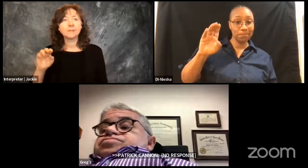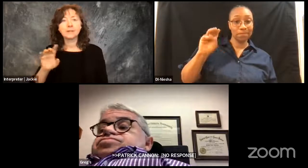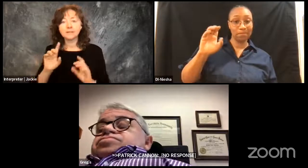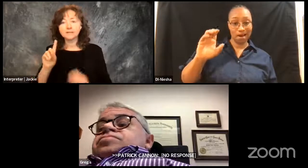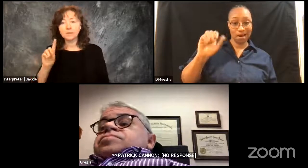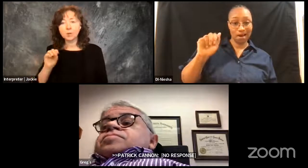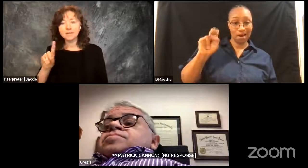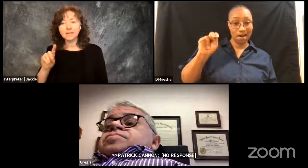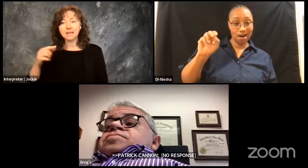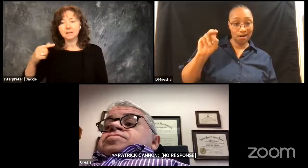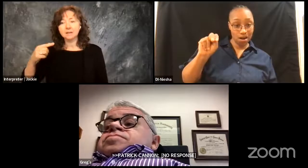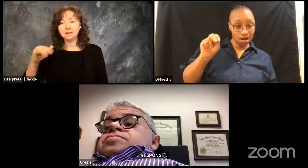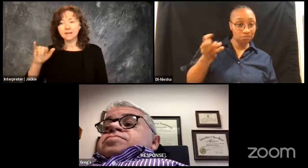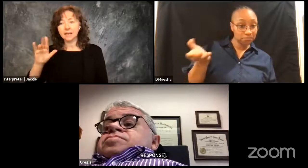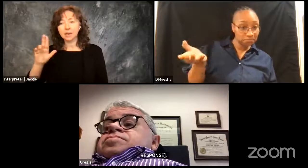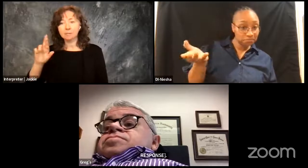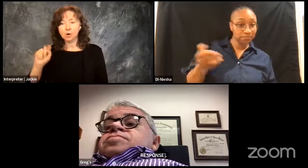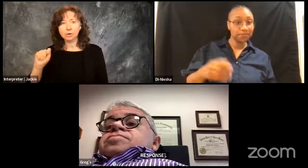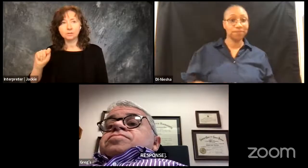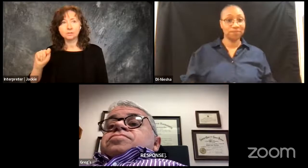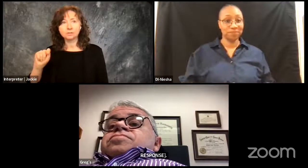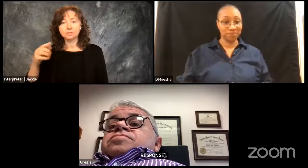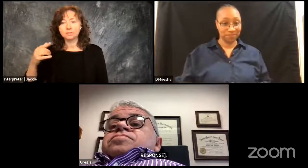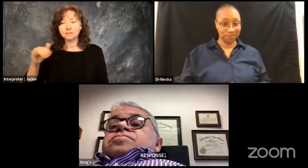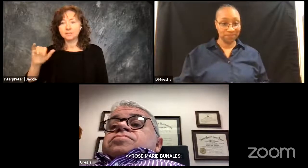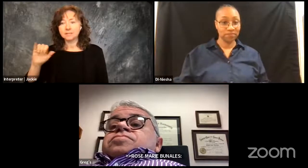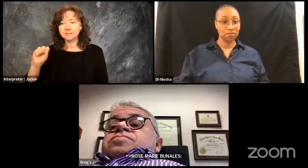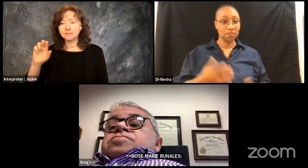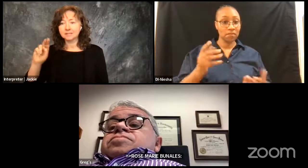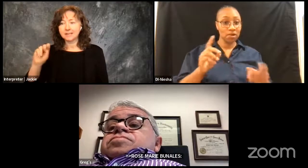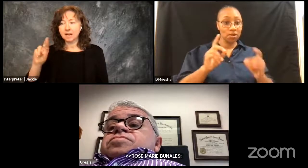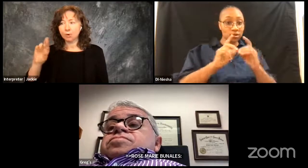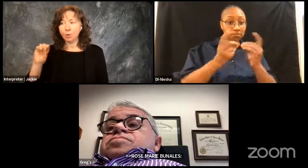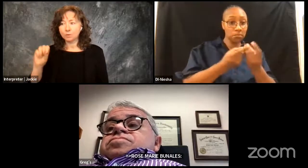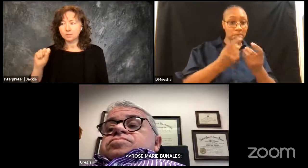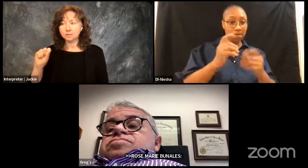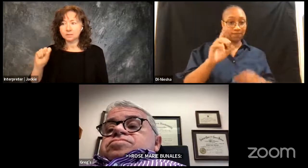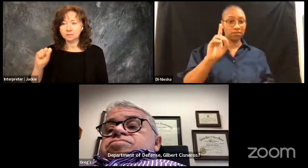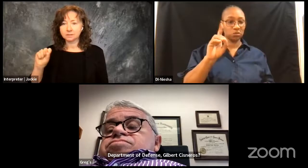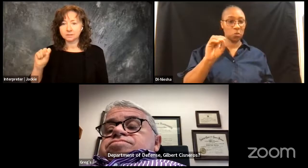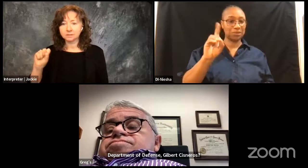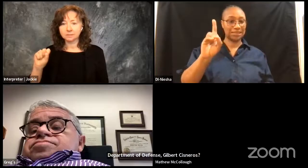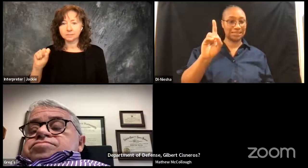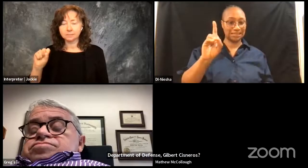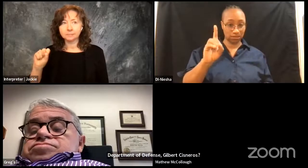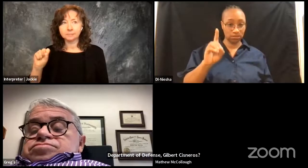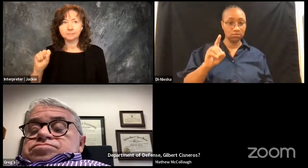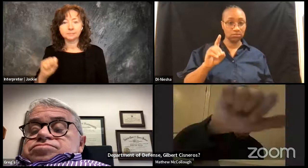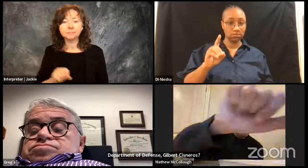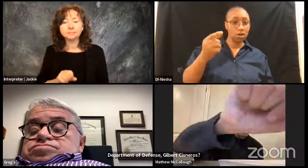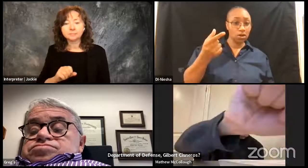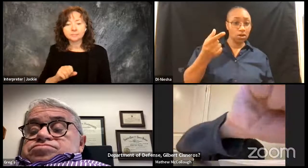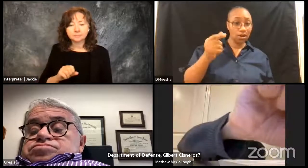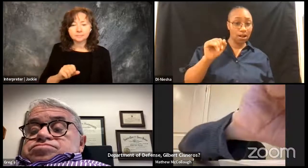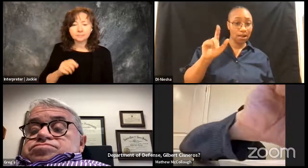This is Randy Cooper, I'm reporting for Mr. Cisneros, proxy to the Chair.